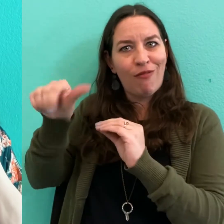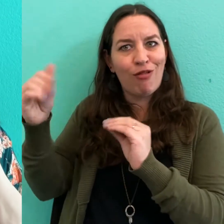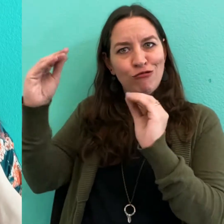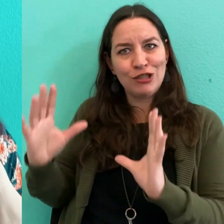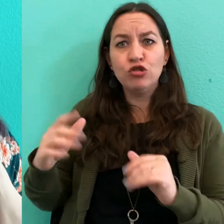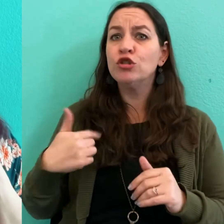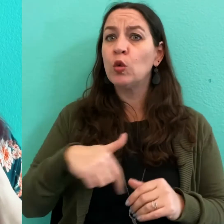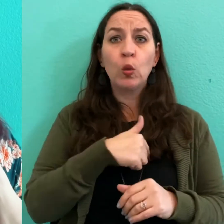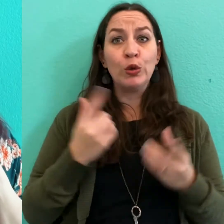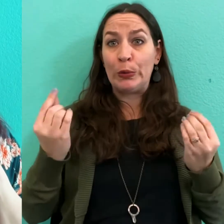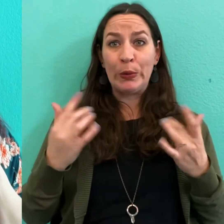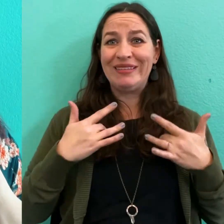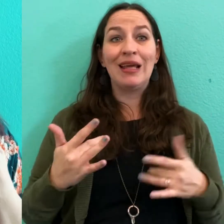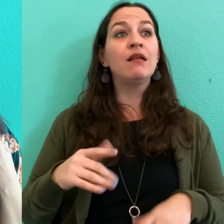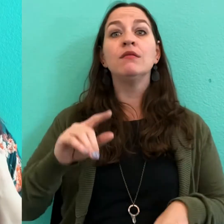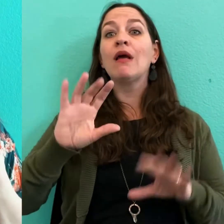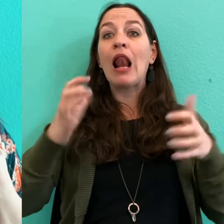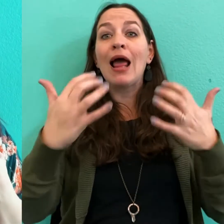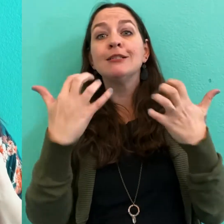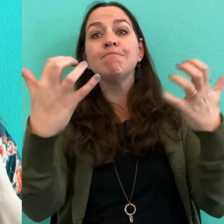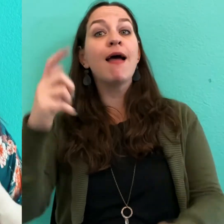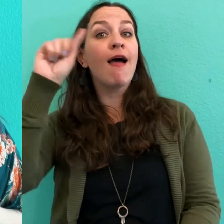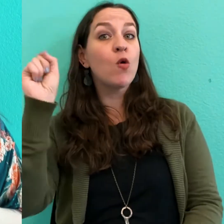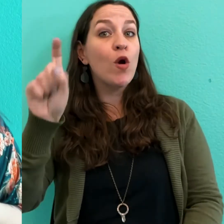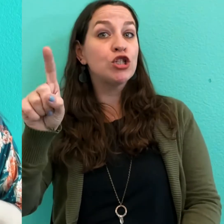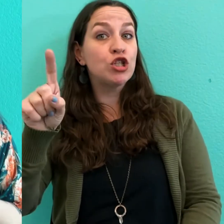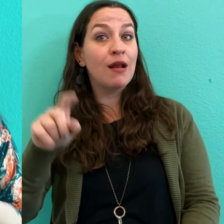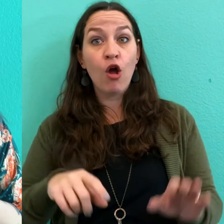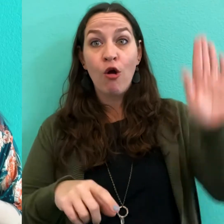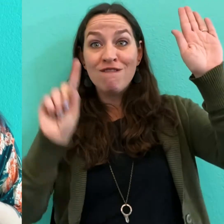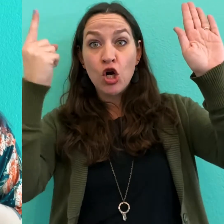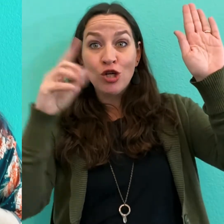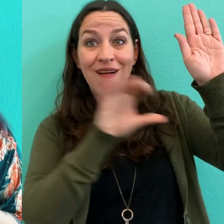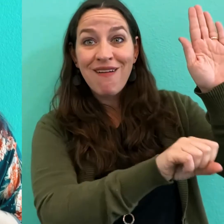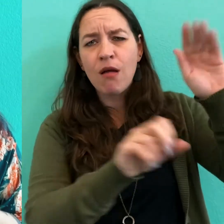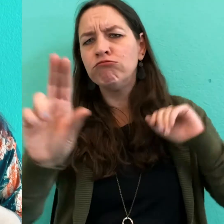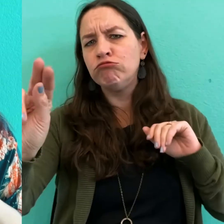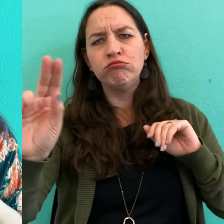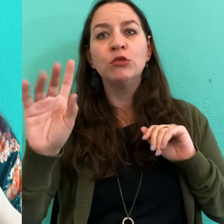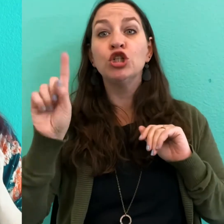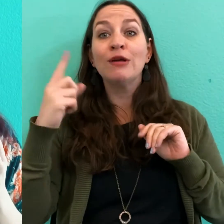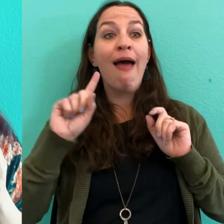We don't choose the first hand that pops up because it's always the extrovert. So we want to make sure that introverts have time to provide